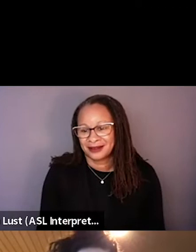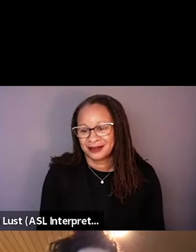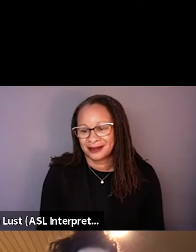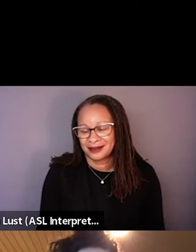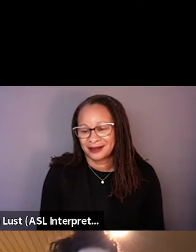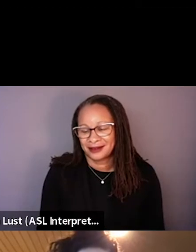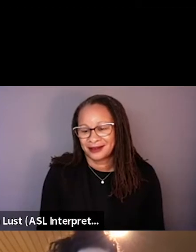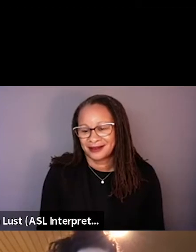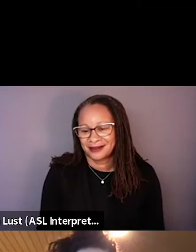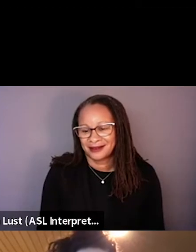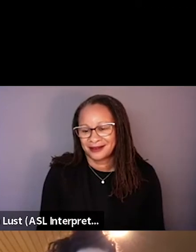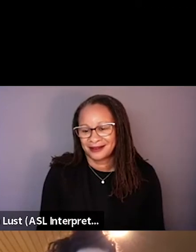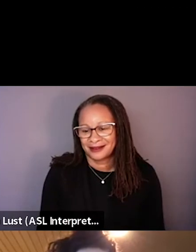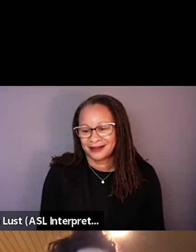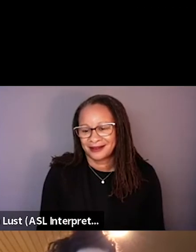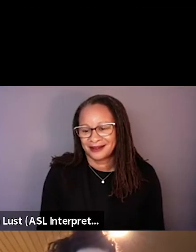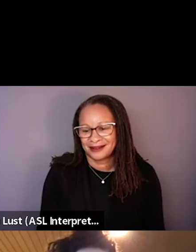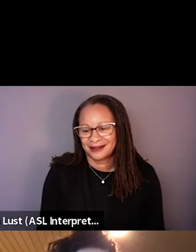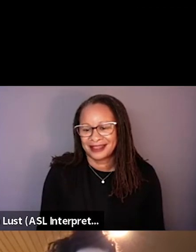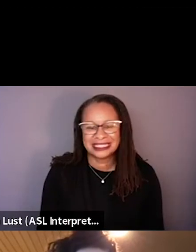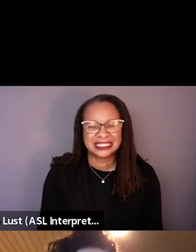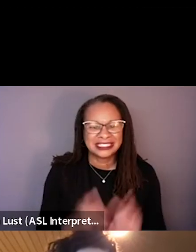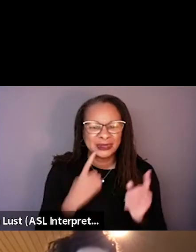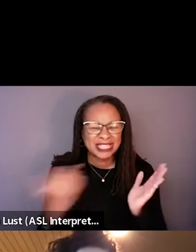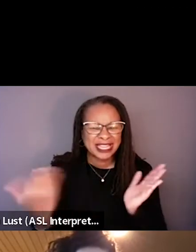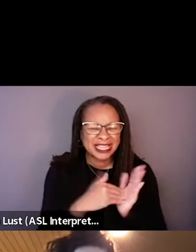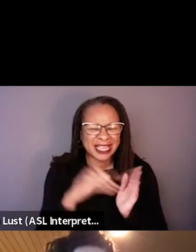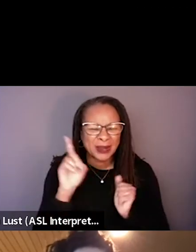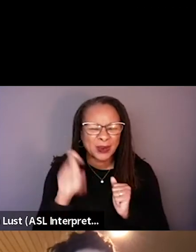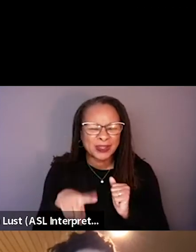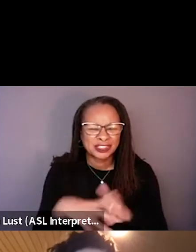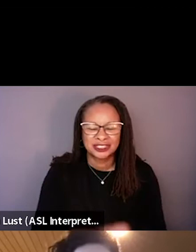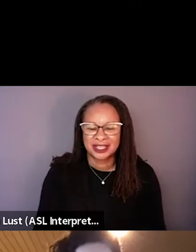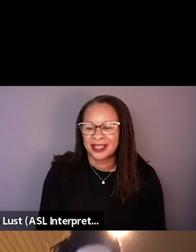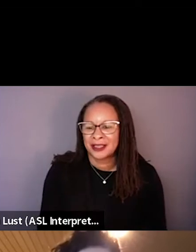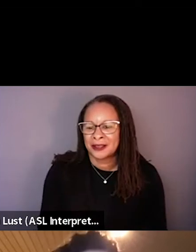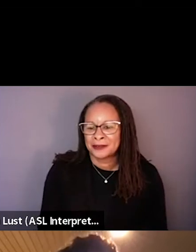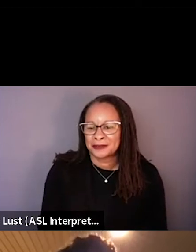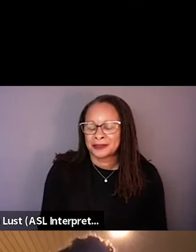Can you paraphrase that question? So as you were, as you were being filmed,